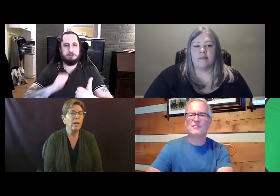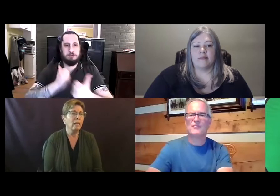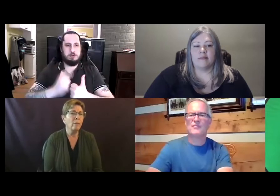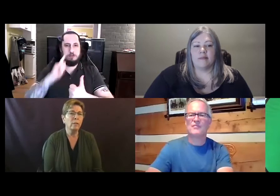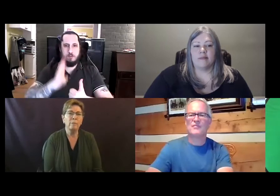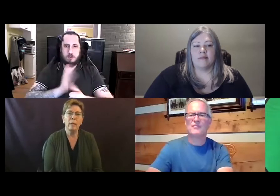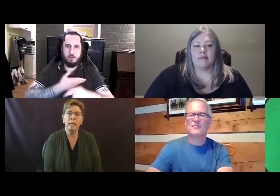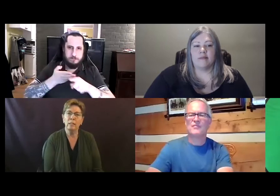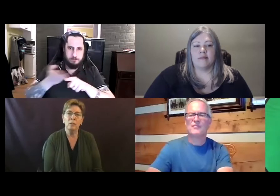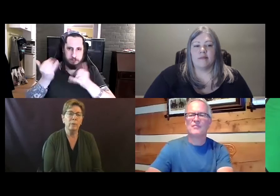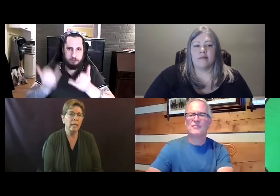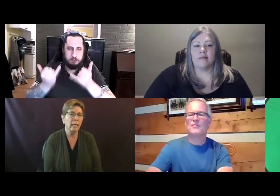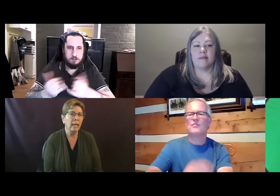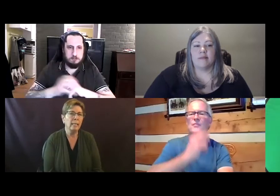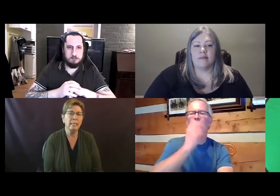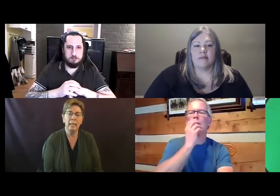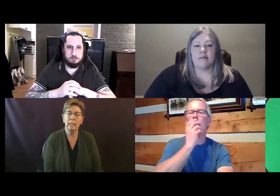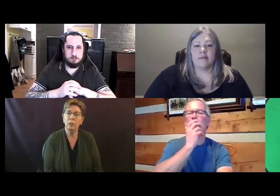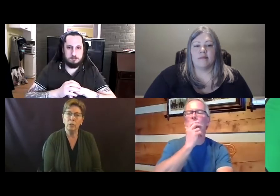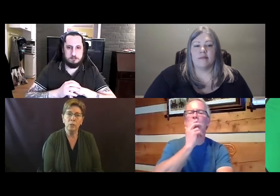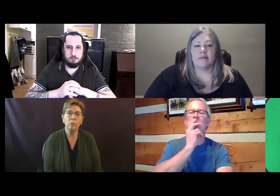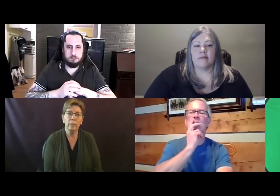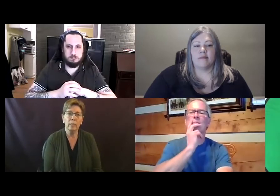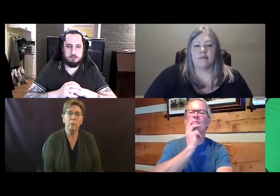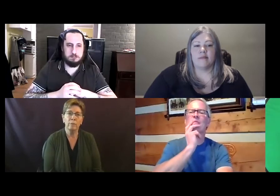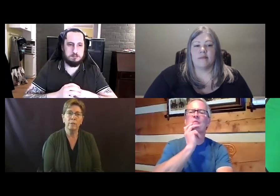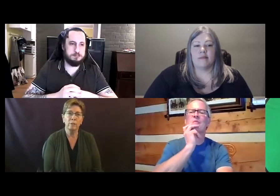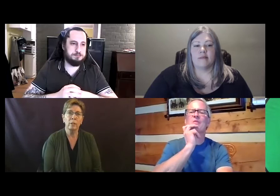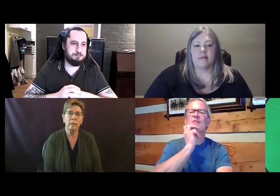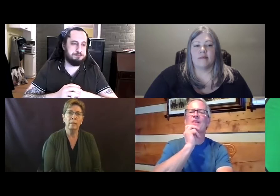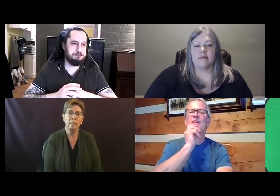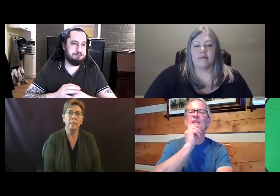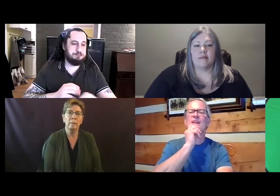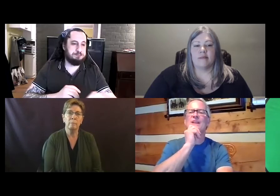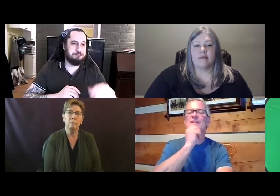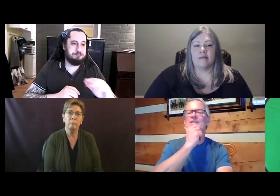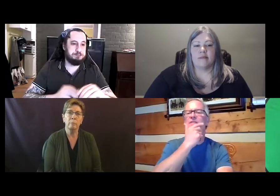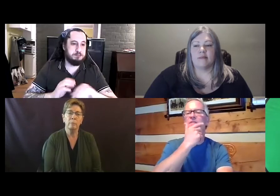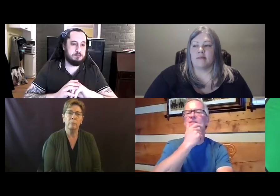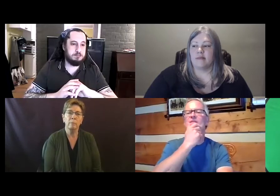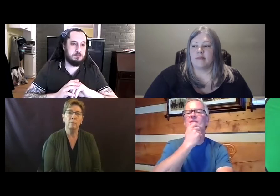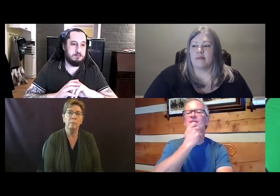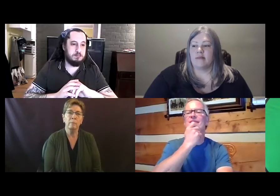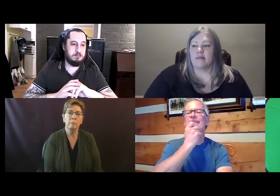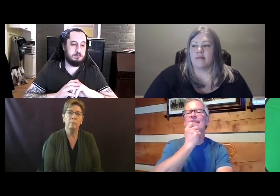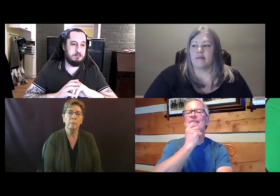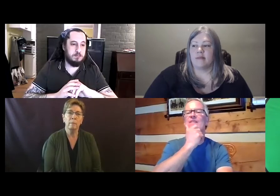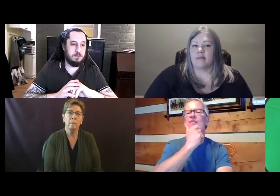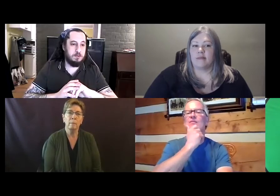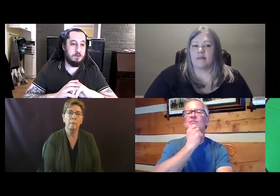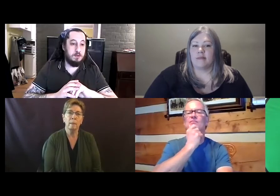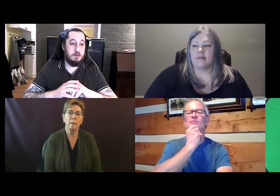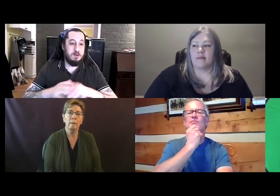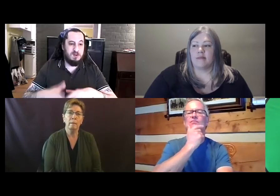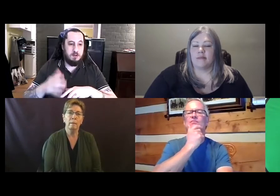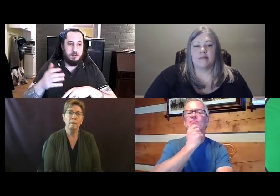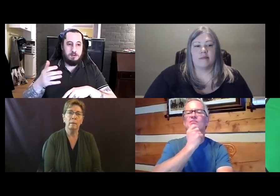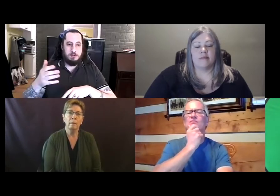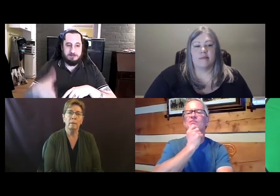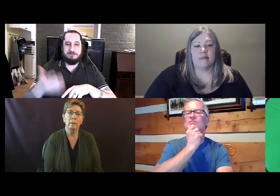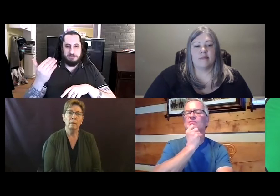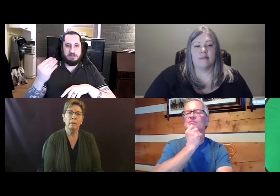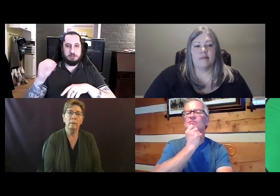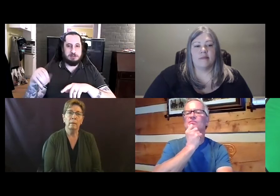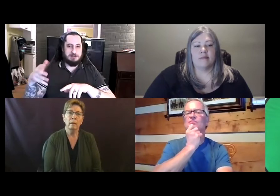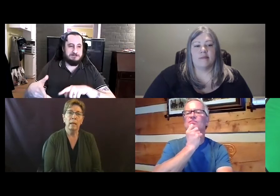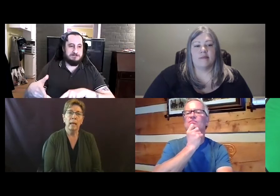Training for Deafblind interpreting is a huge issue within our profession at this time.